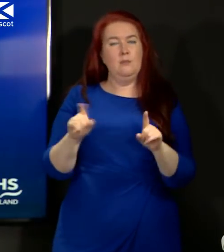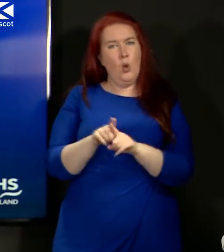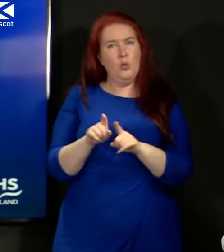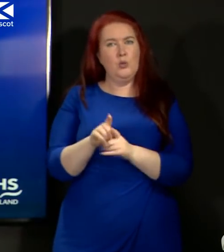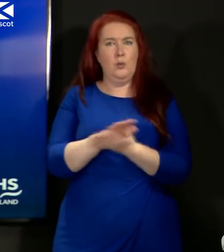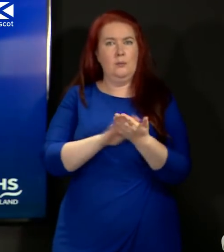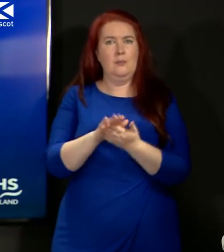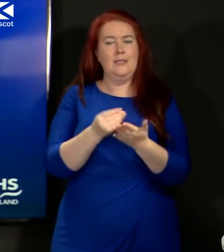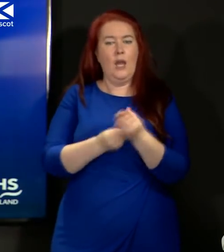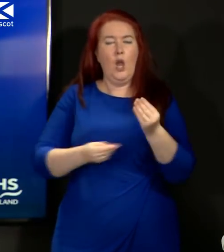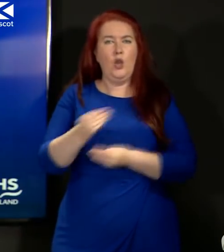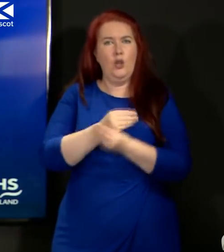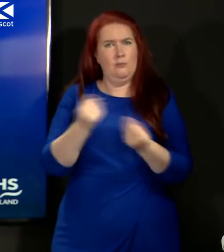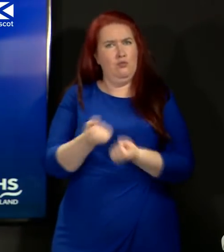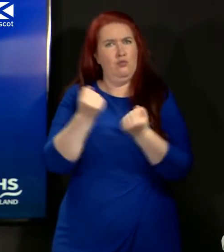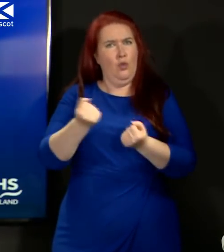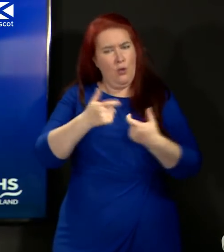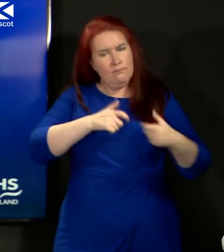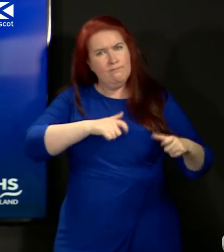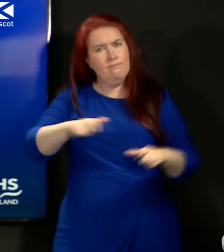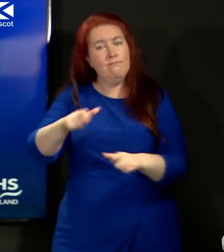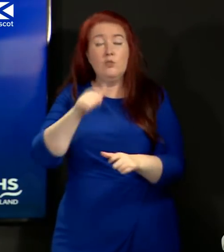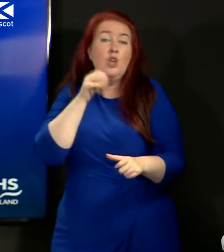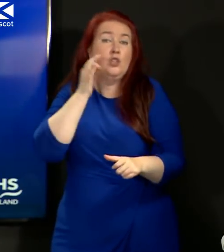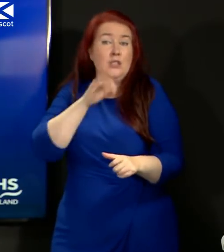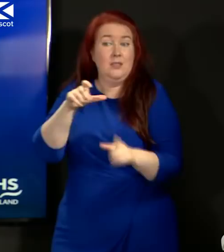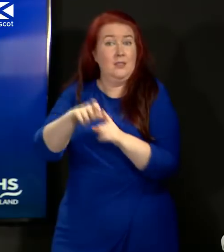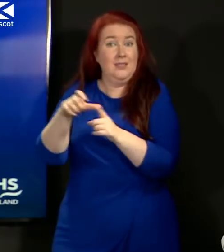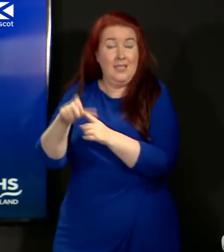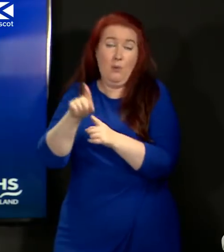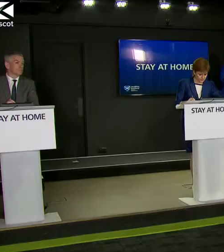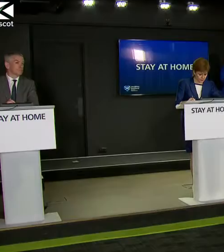economy, not just for Dundee but for the rest of Scotland.